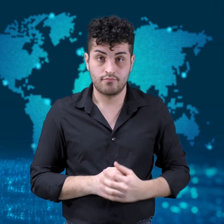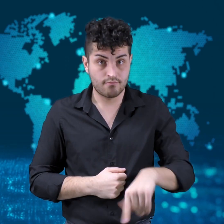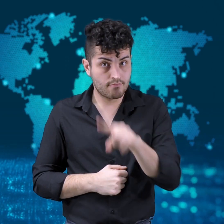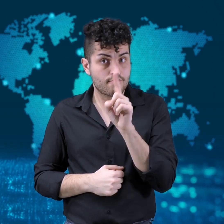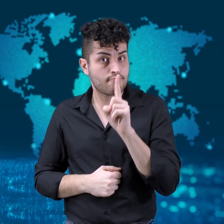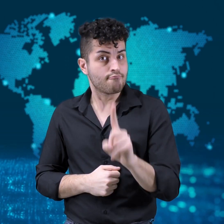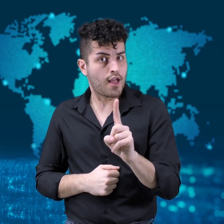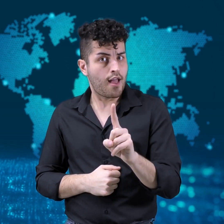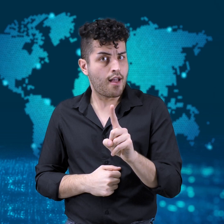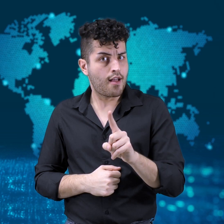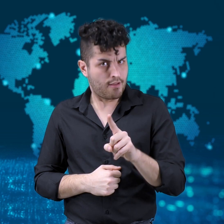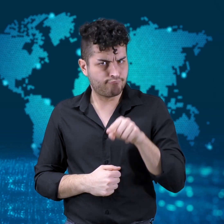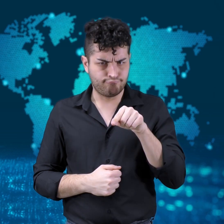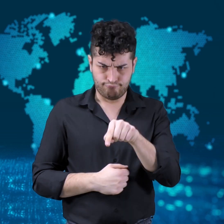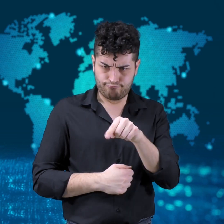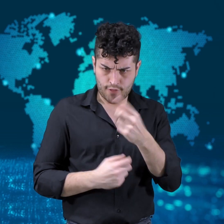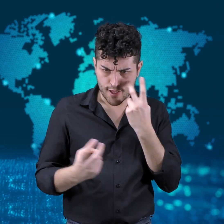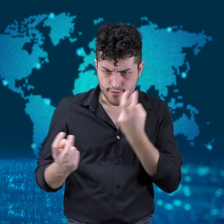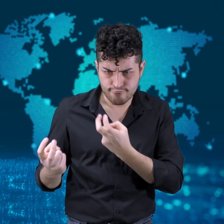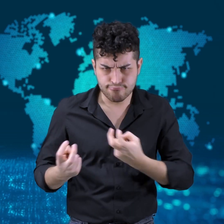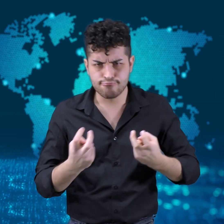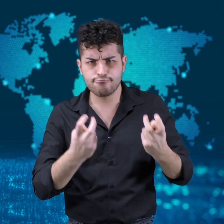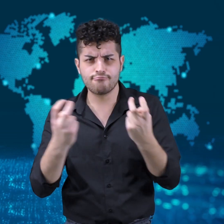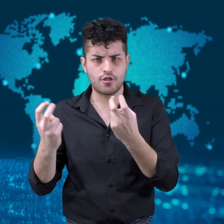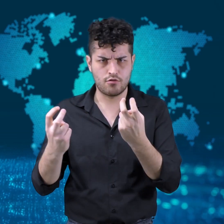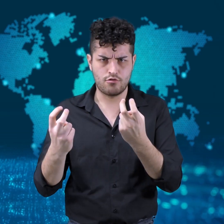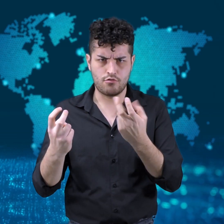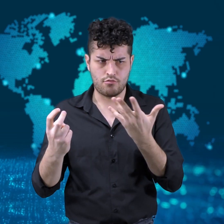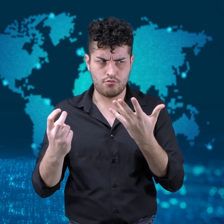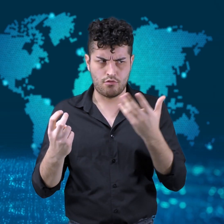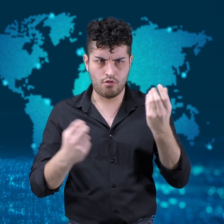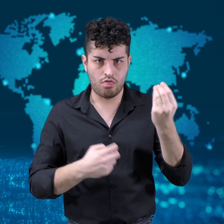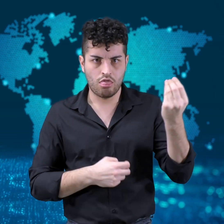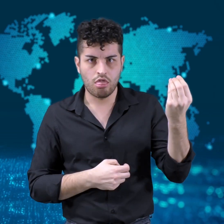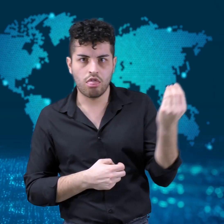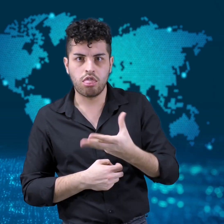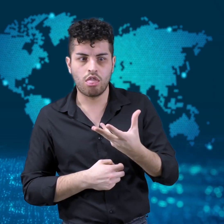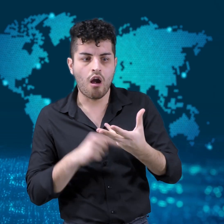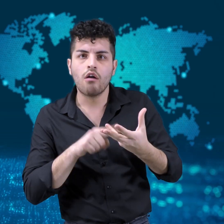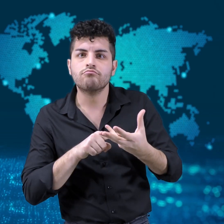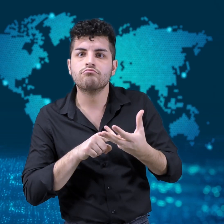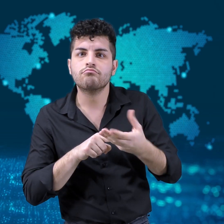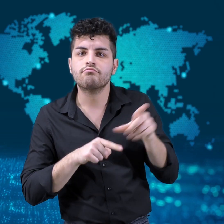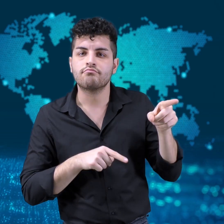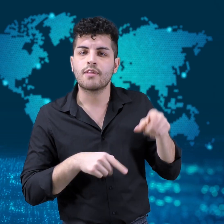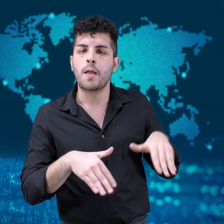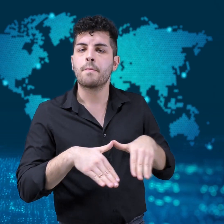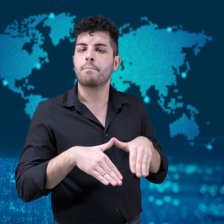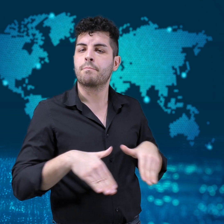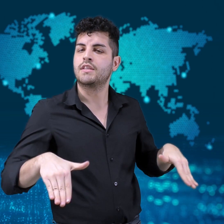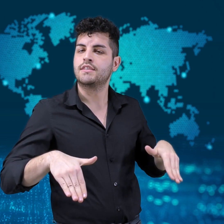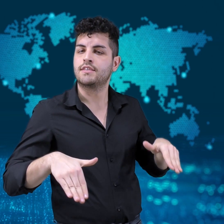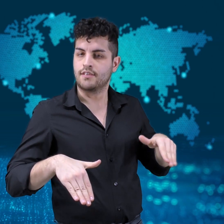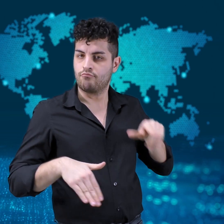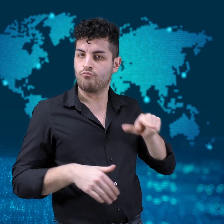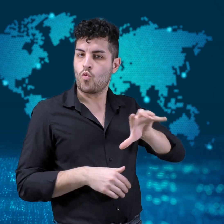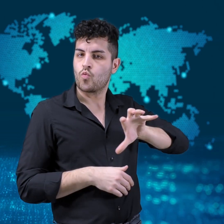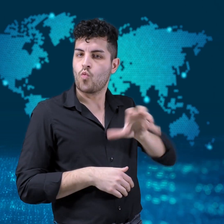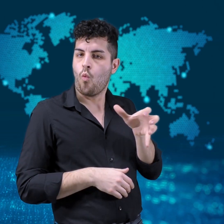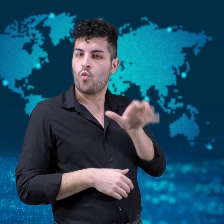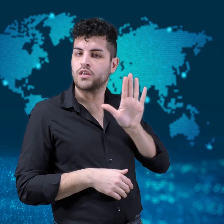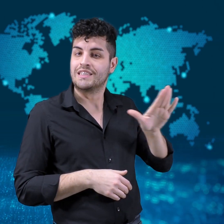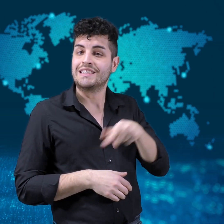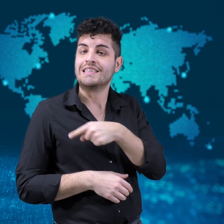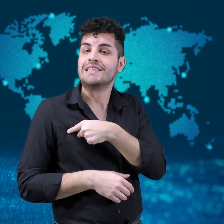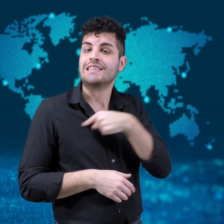a Chinese Foreign Ministry spokesman shared a doctored image of an